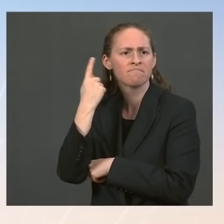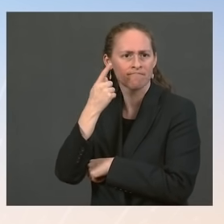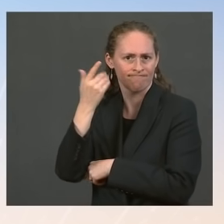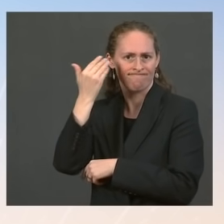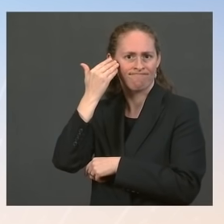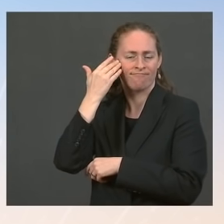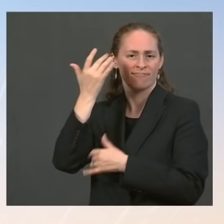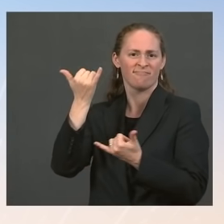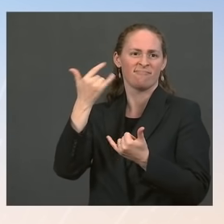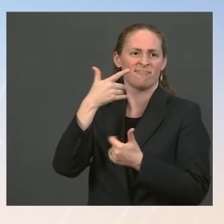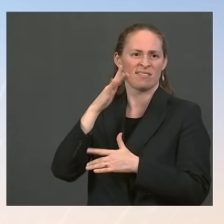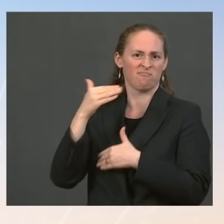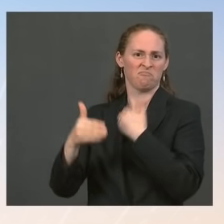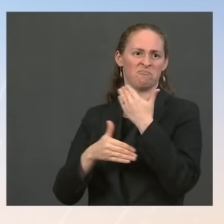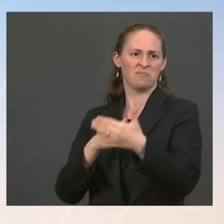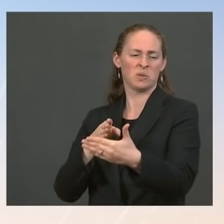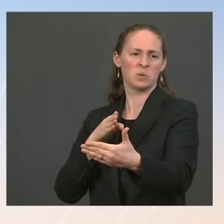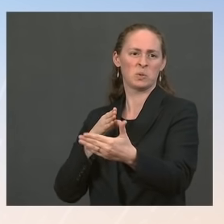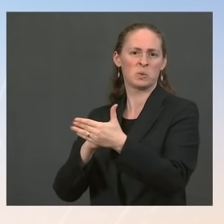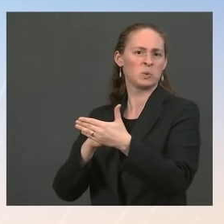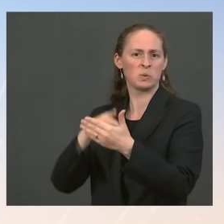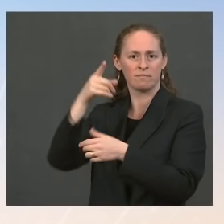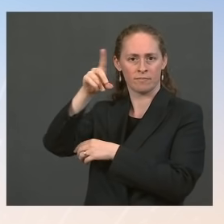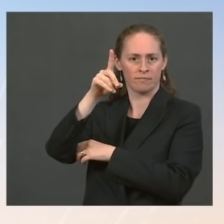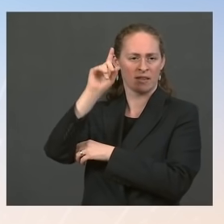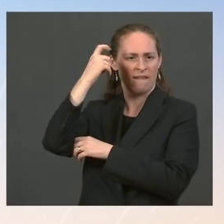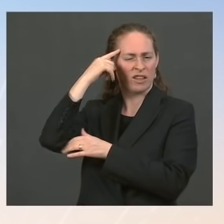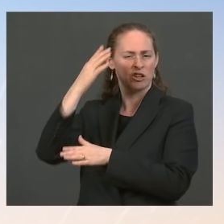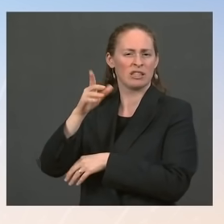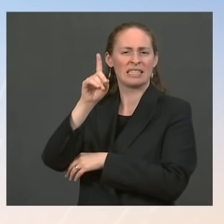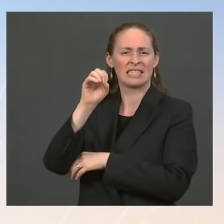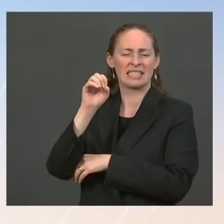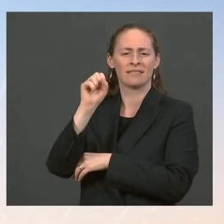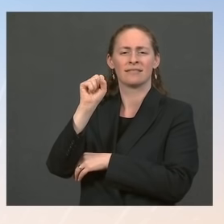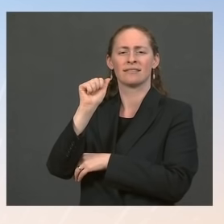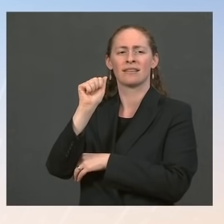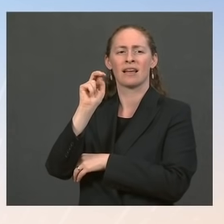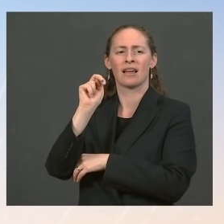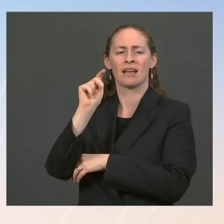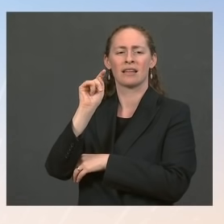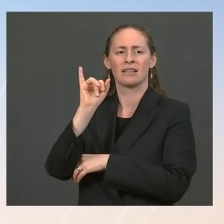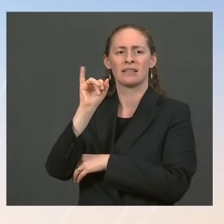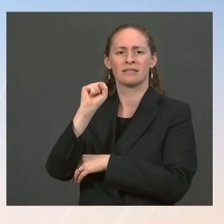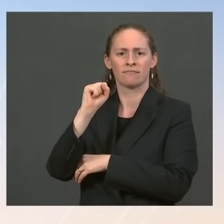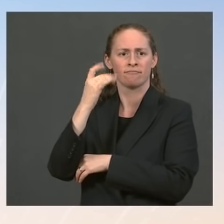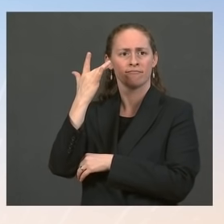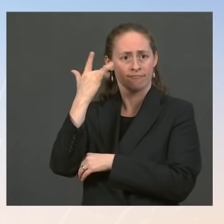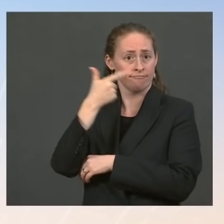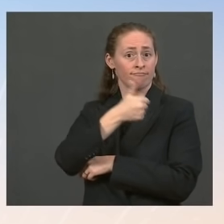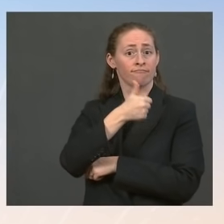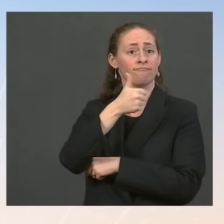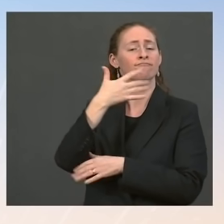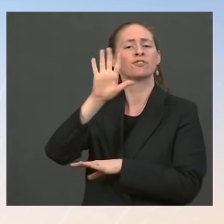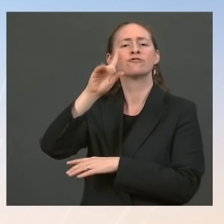Governor DeSantis also issued an executive order in which he tells Florida agencies